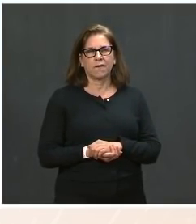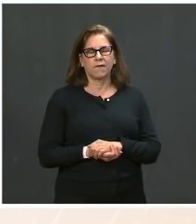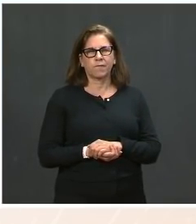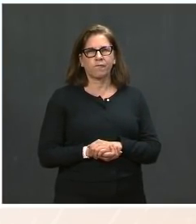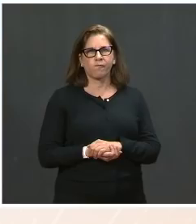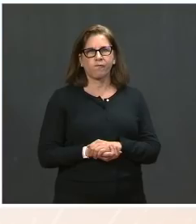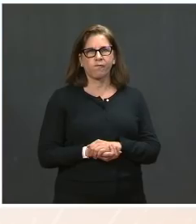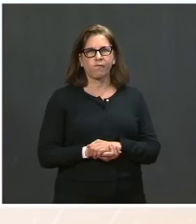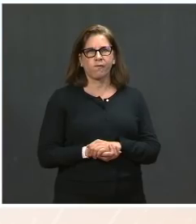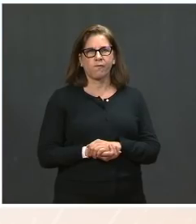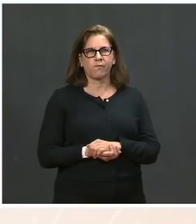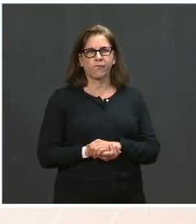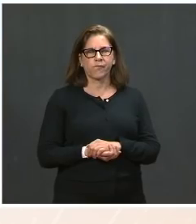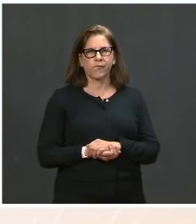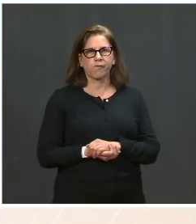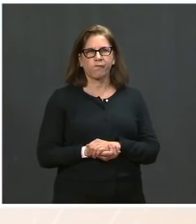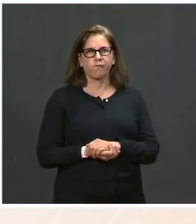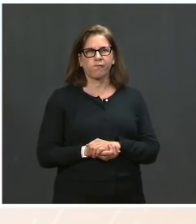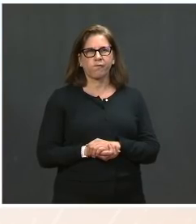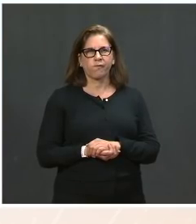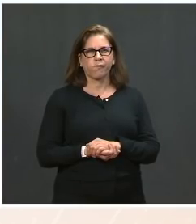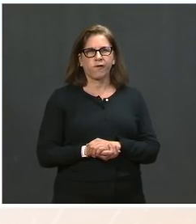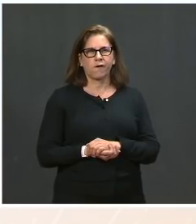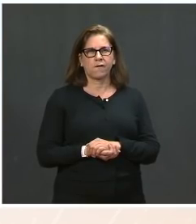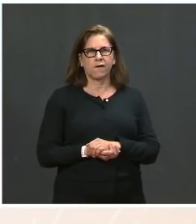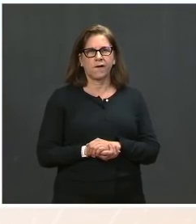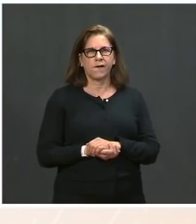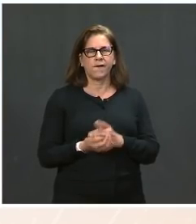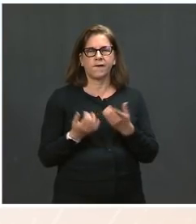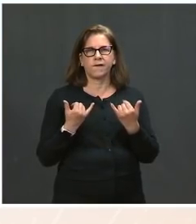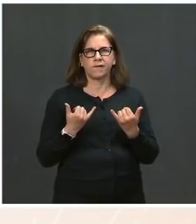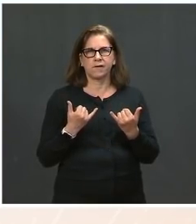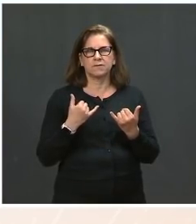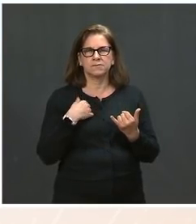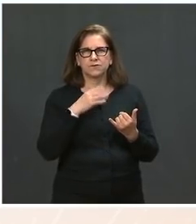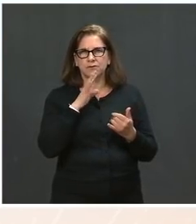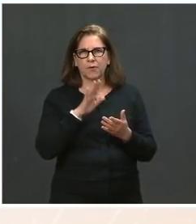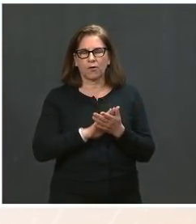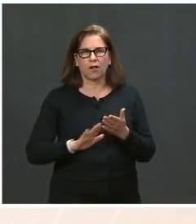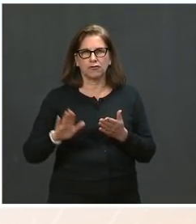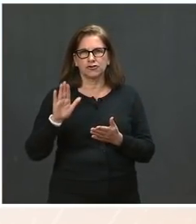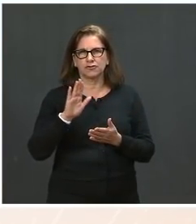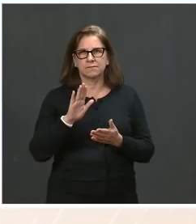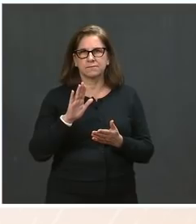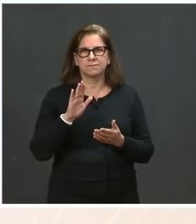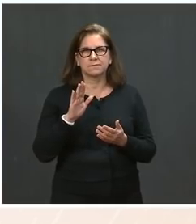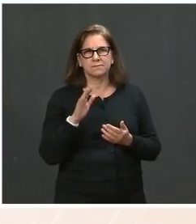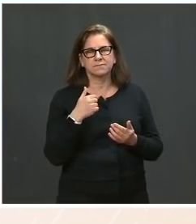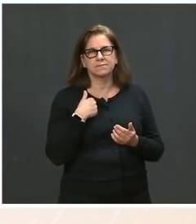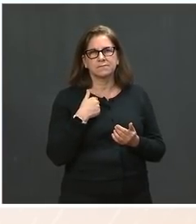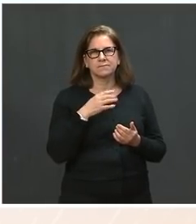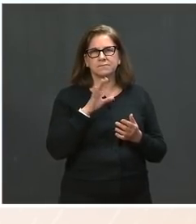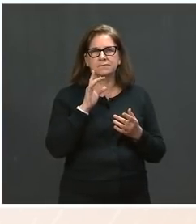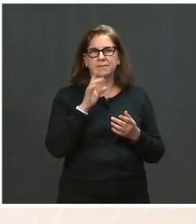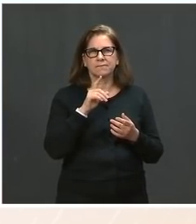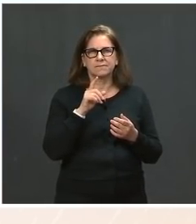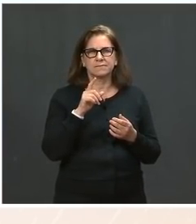because of COVID restrictions, and then I have a wildcard question. Ms. Psaki: Okay. I like the setup. Go ahead.